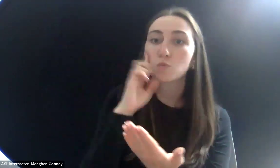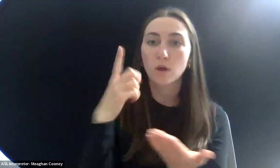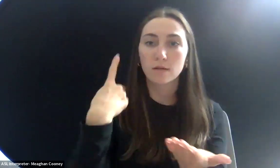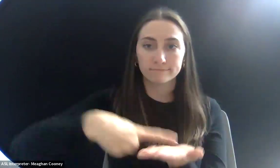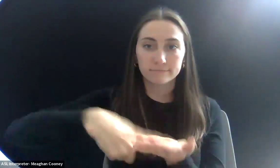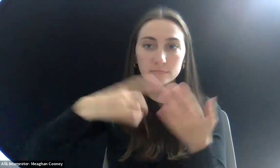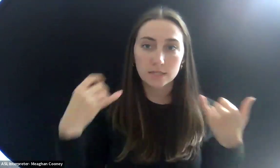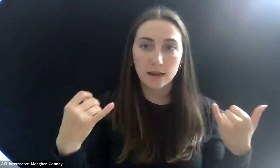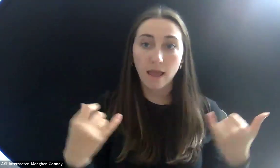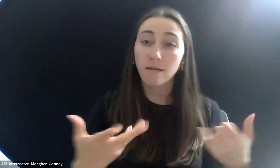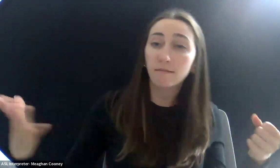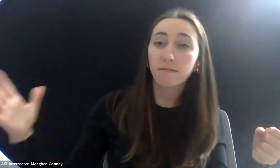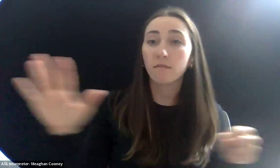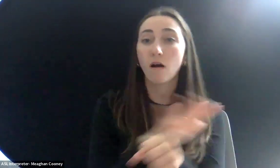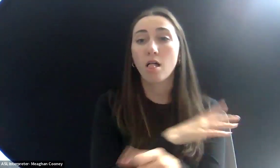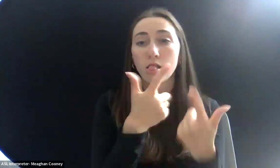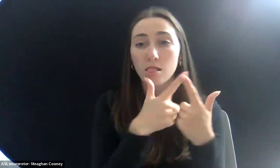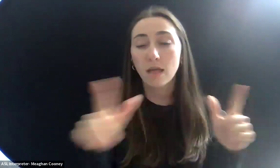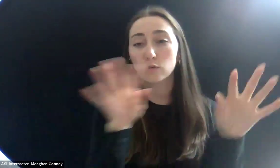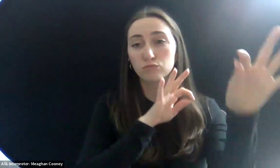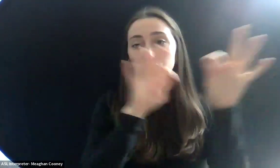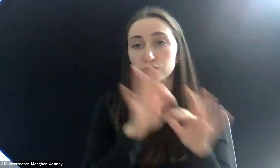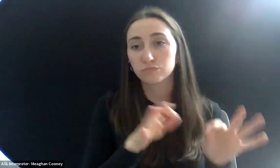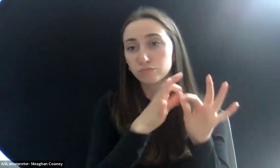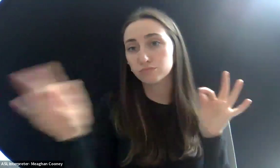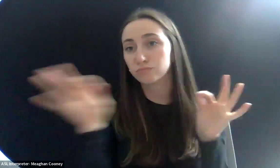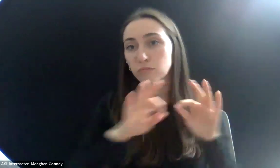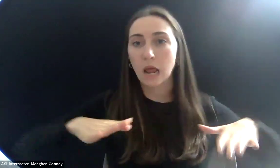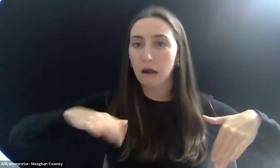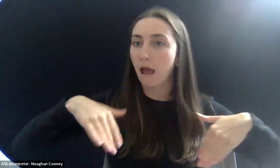The full language of the policy updates is not yet available for comment.